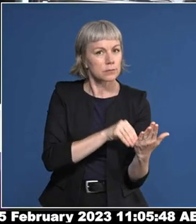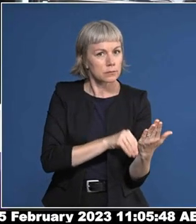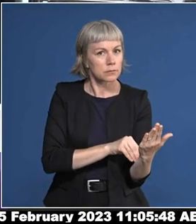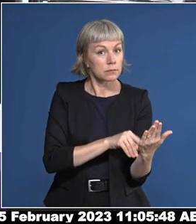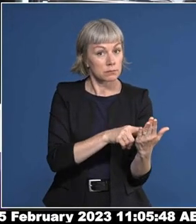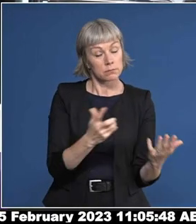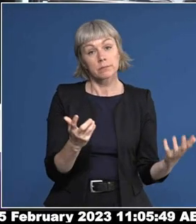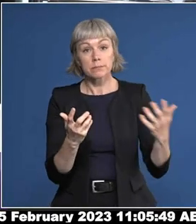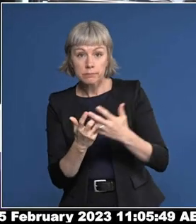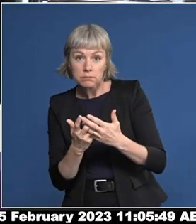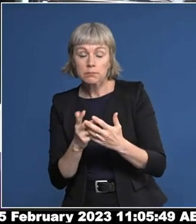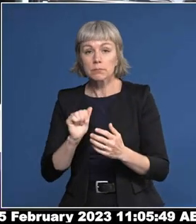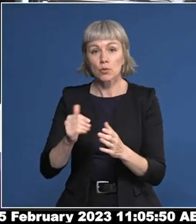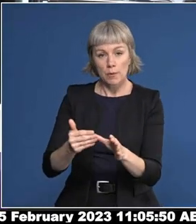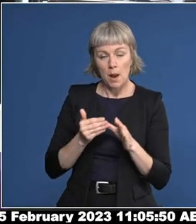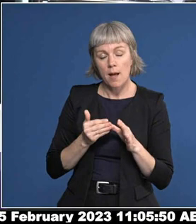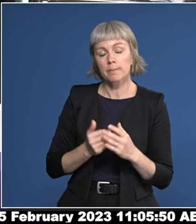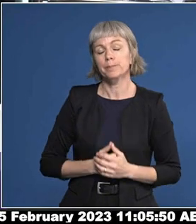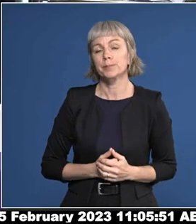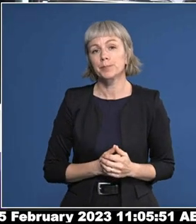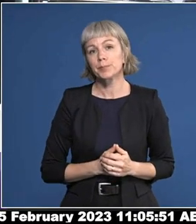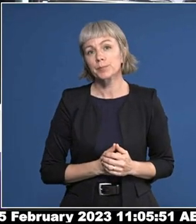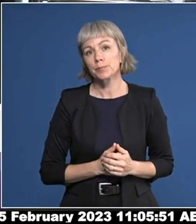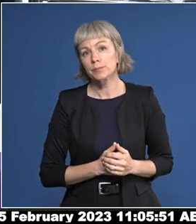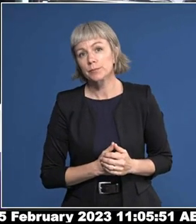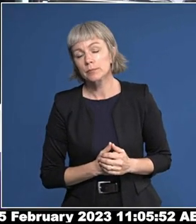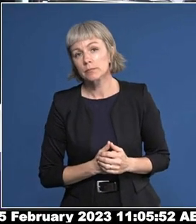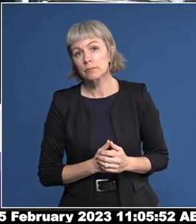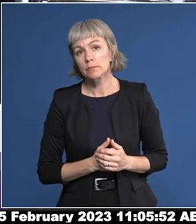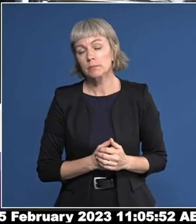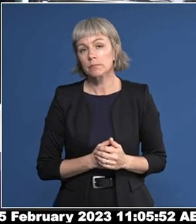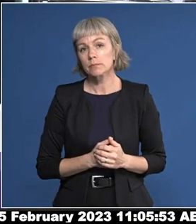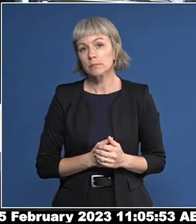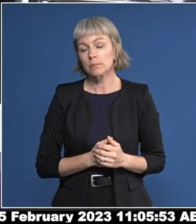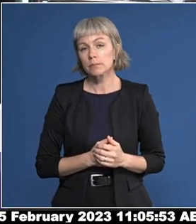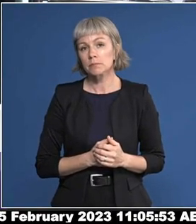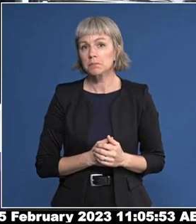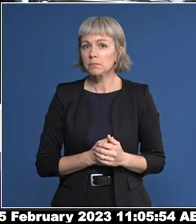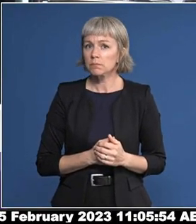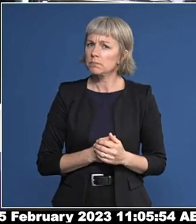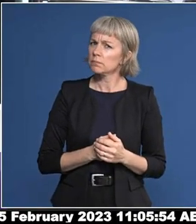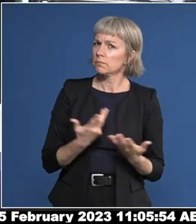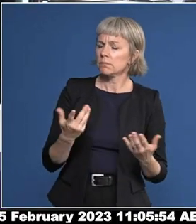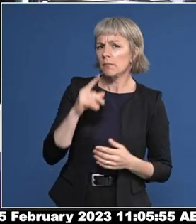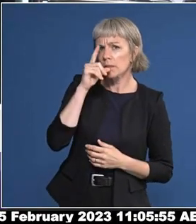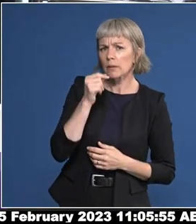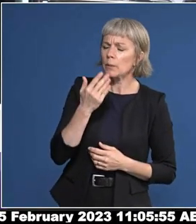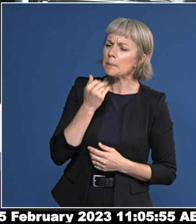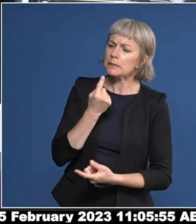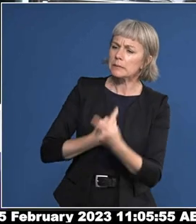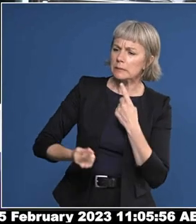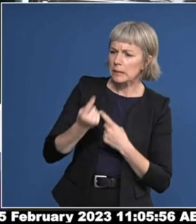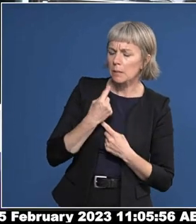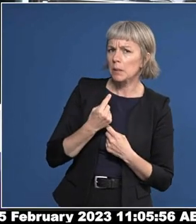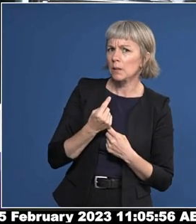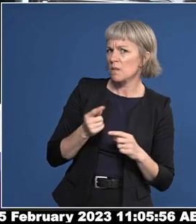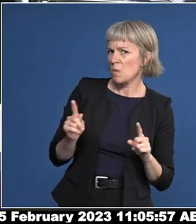Are you able to say whether and, if so what, Afford has done in response to those specific